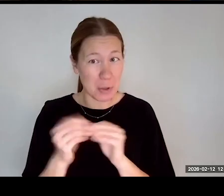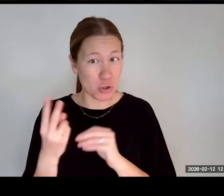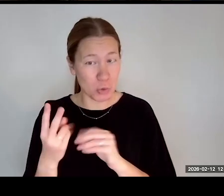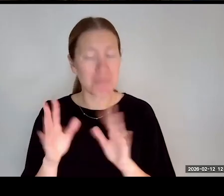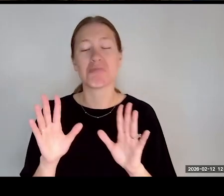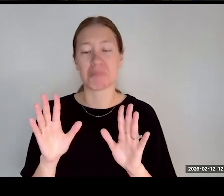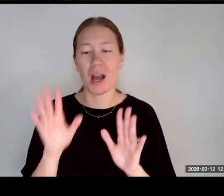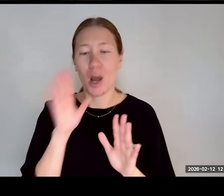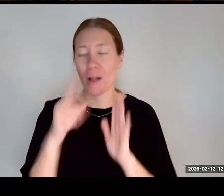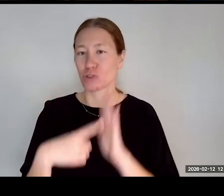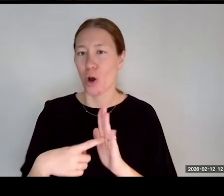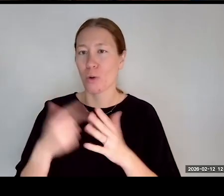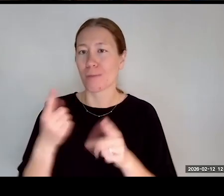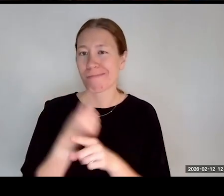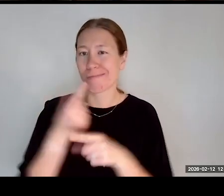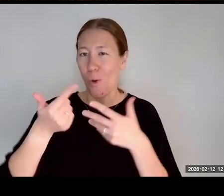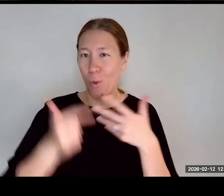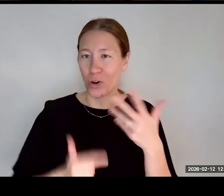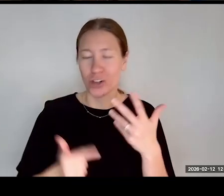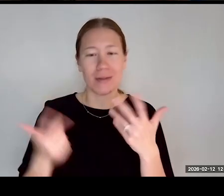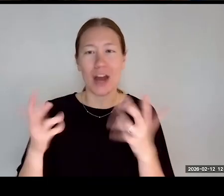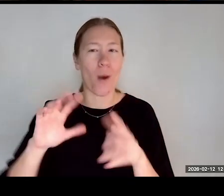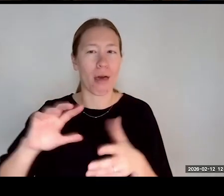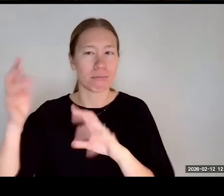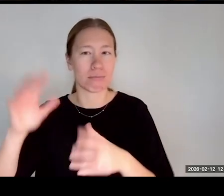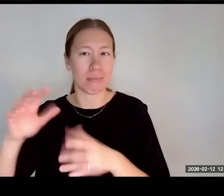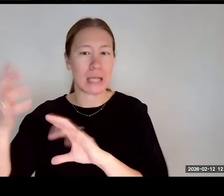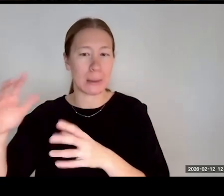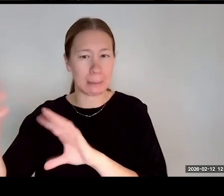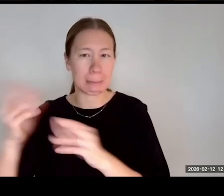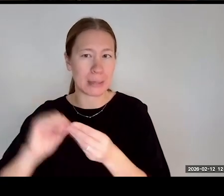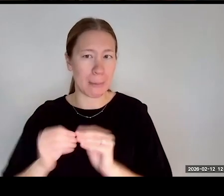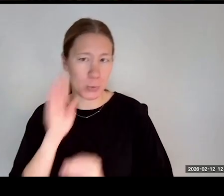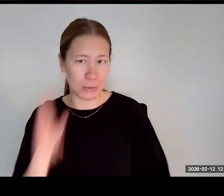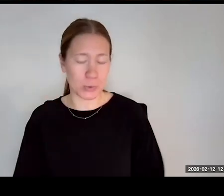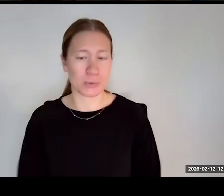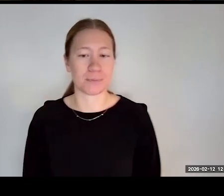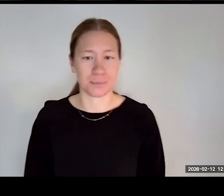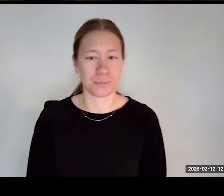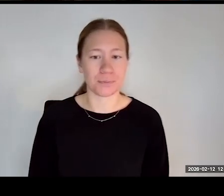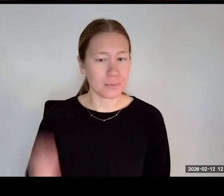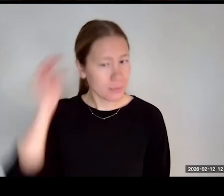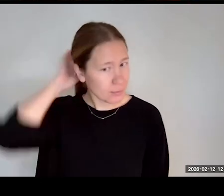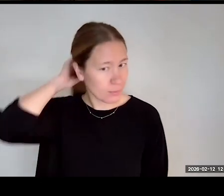and stylize it just so that I'm not messing up the numbering that that goes down. 'Cause it can start